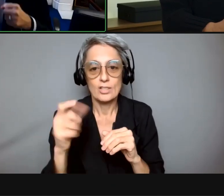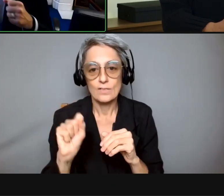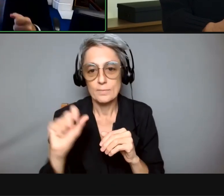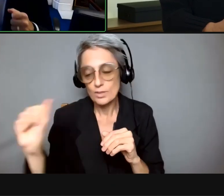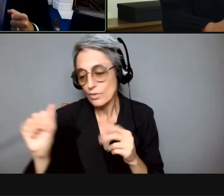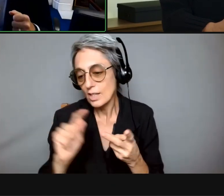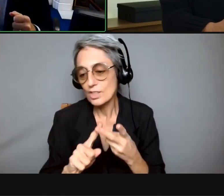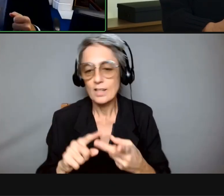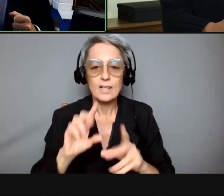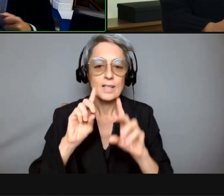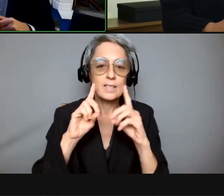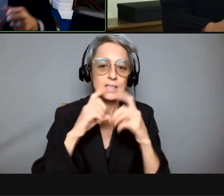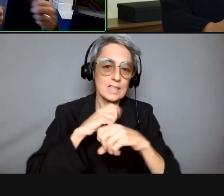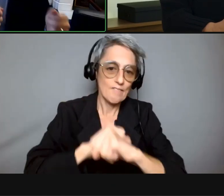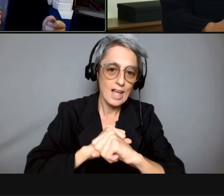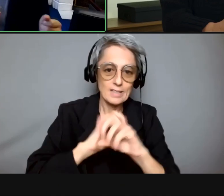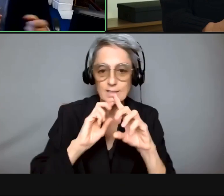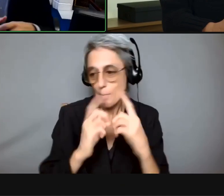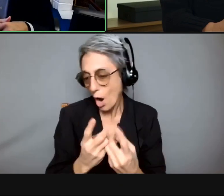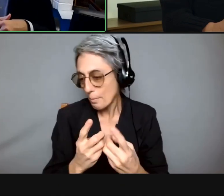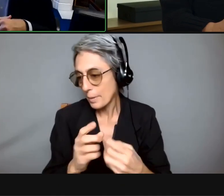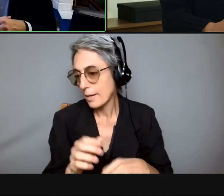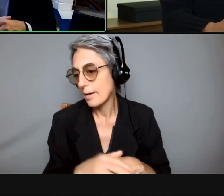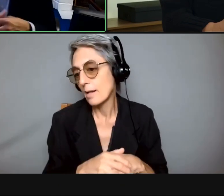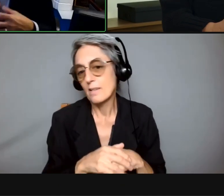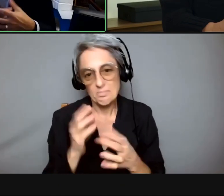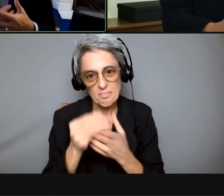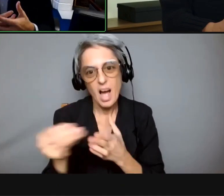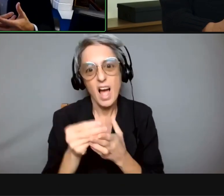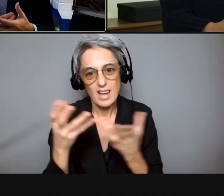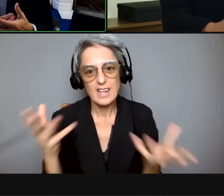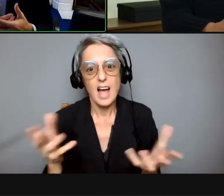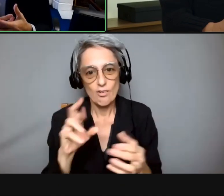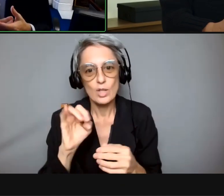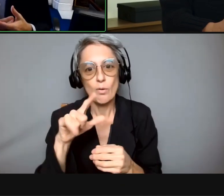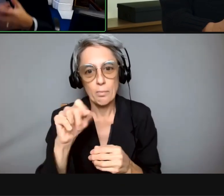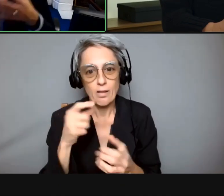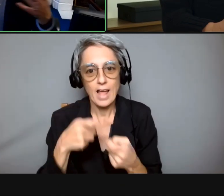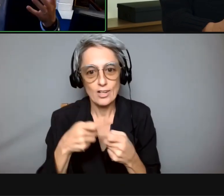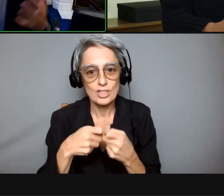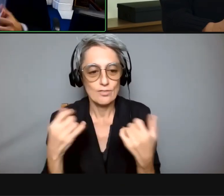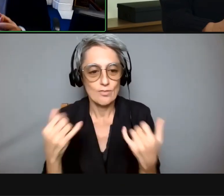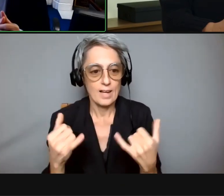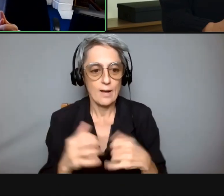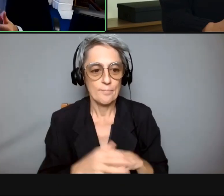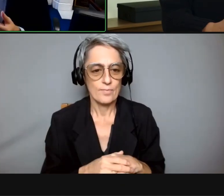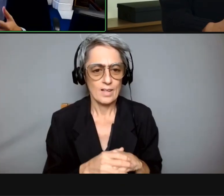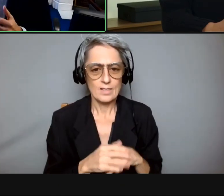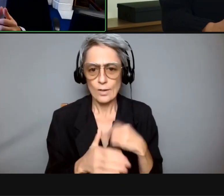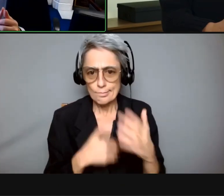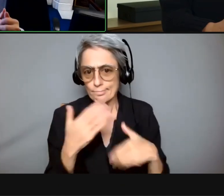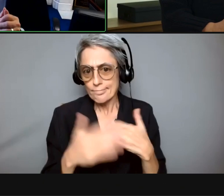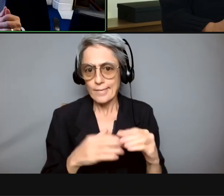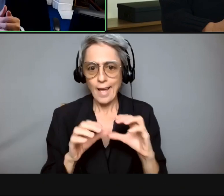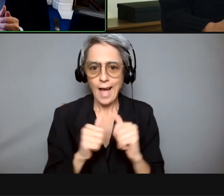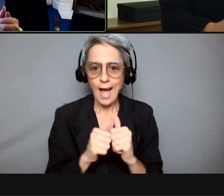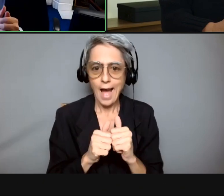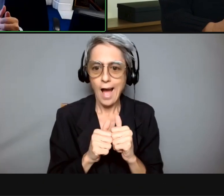to do a lot of the buying right now of energy. And how do you get that to a place like your former home of EPRI,